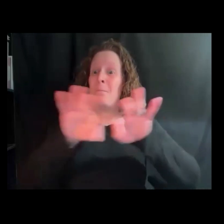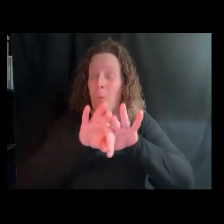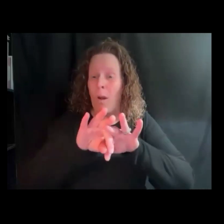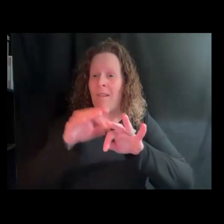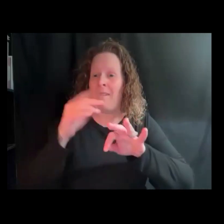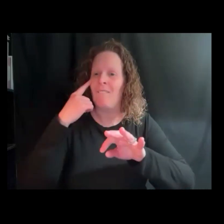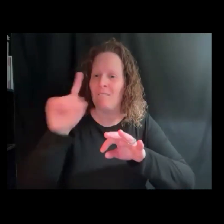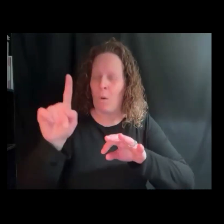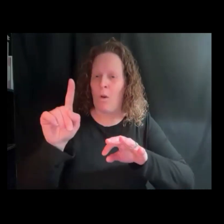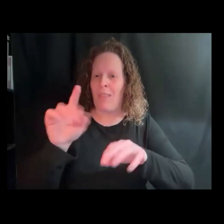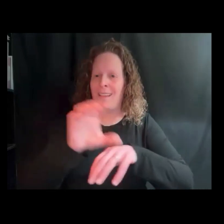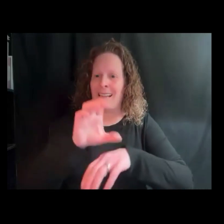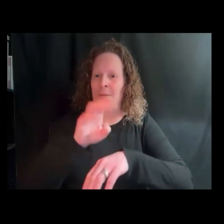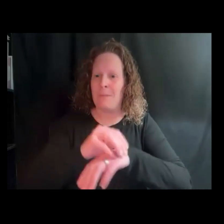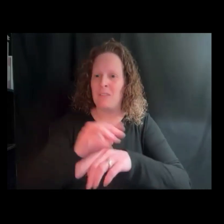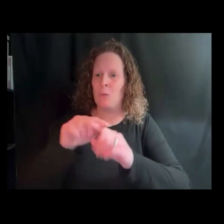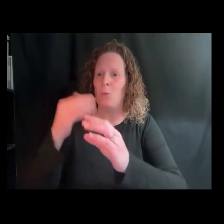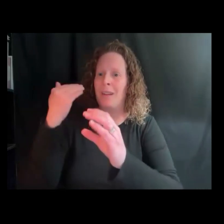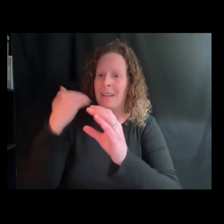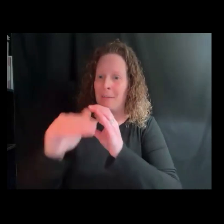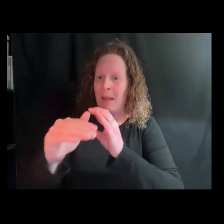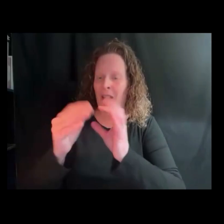that determination alone. What is super important is for